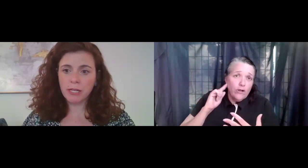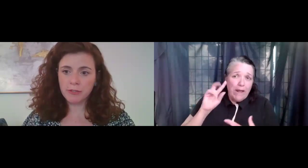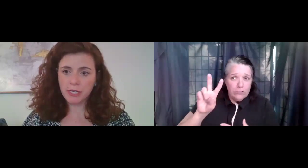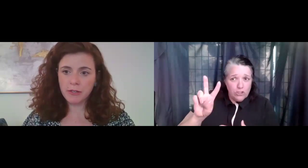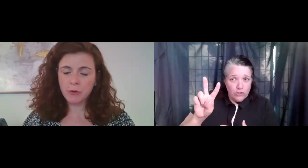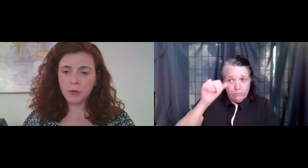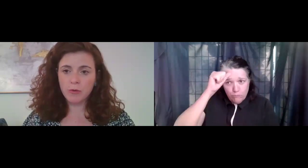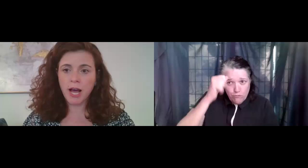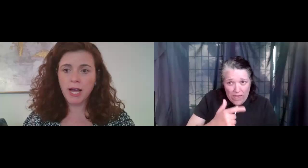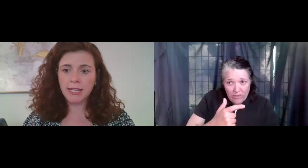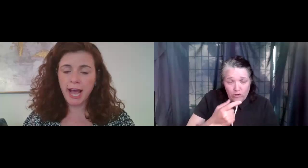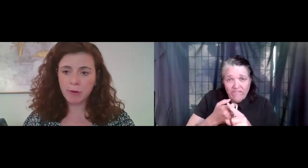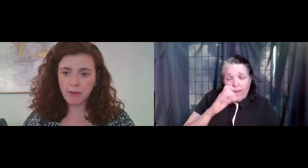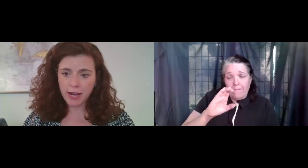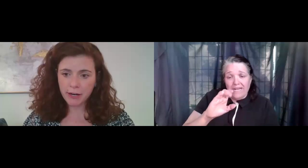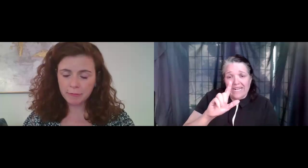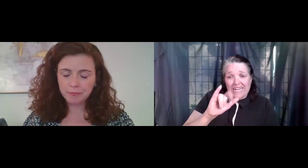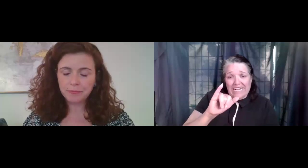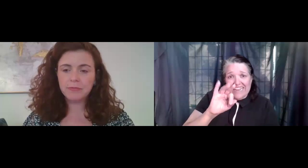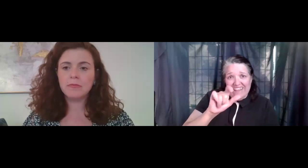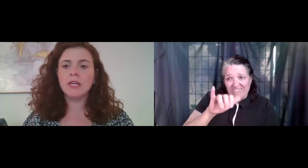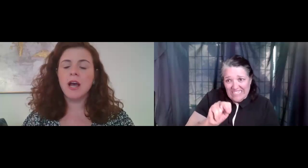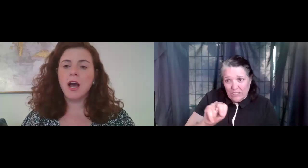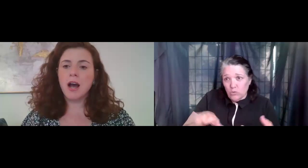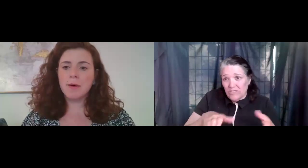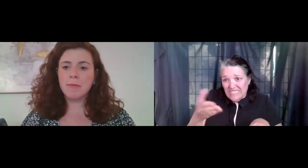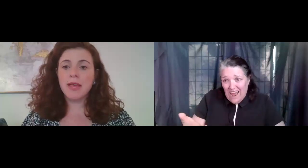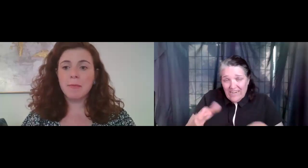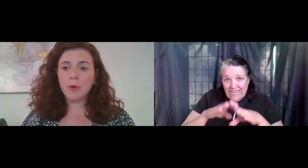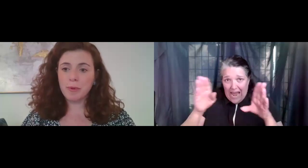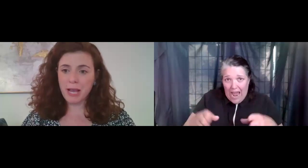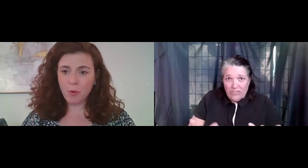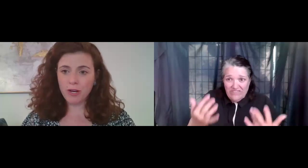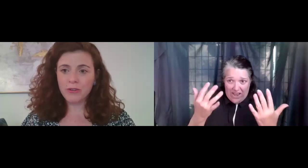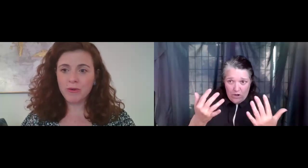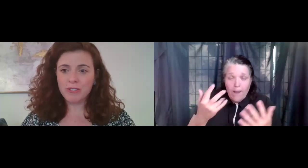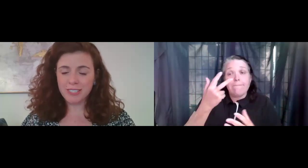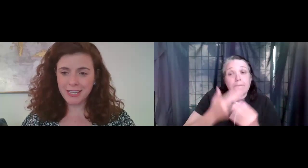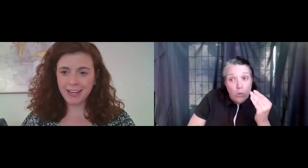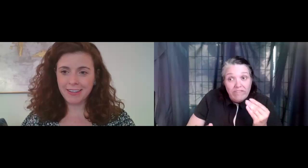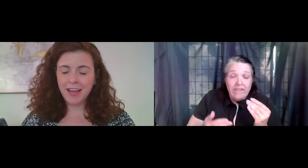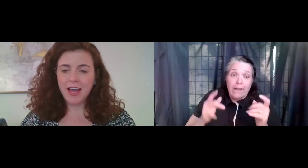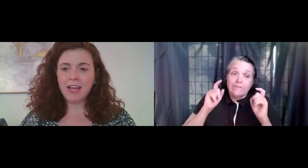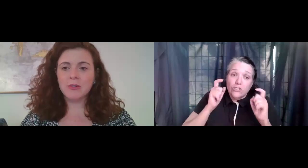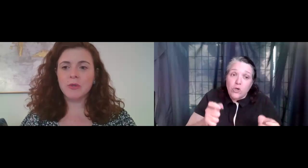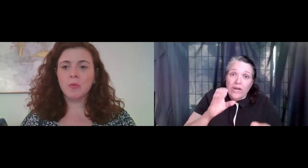Clifton who died in a house fire. They both became organ donors today. And so